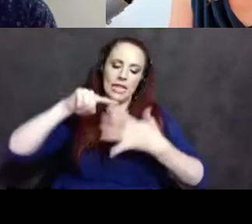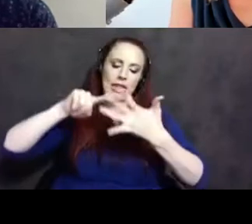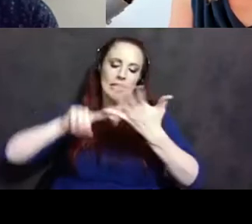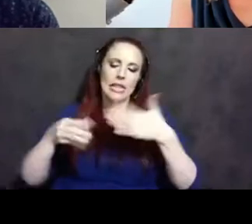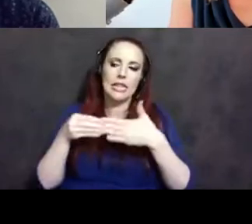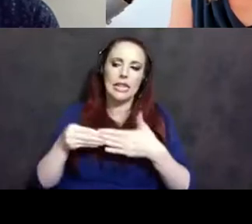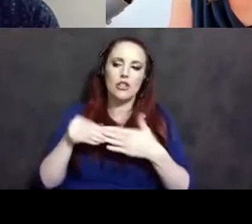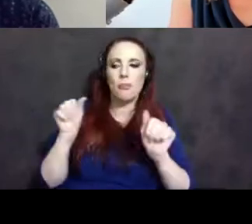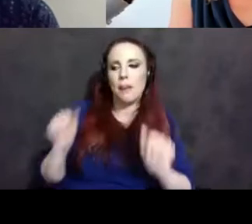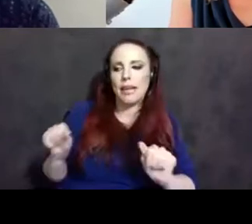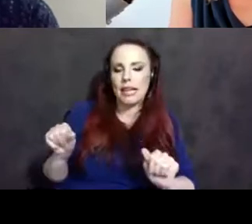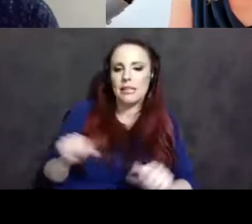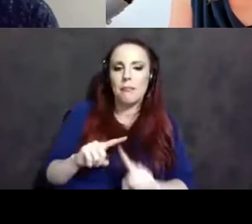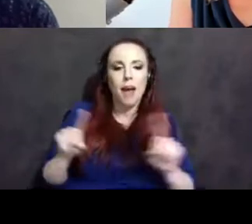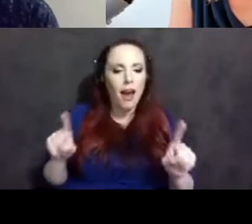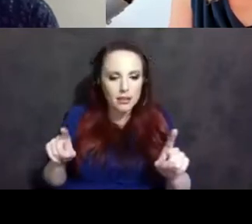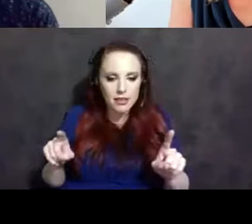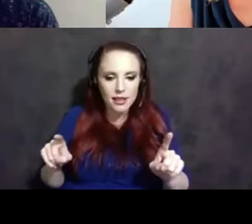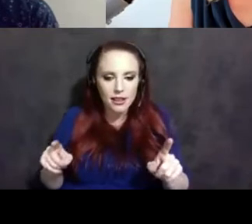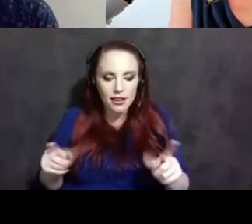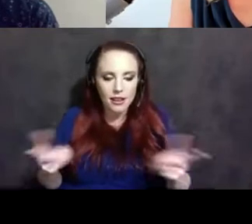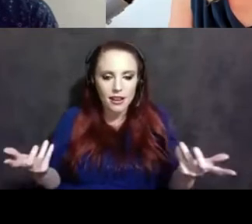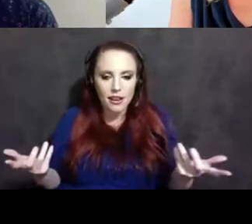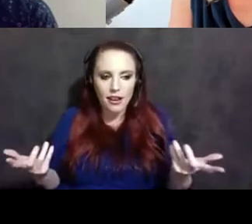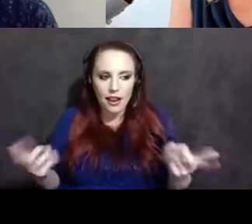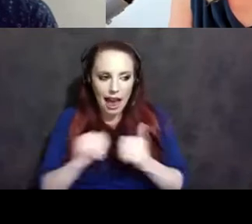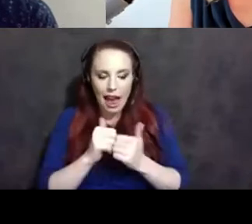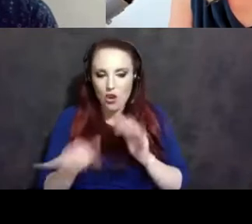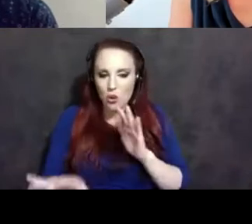abilities. But yet, you know, how you're going to find these people.